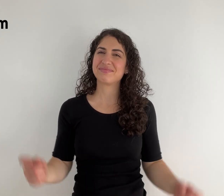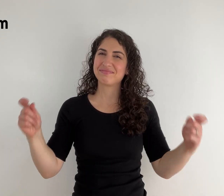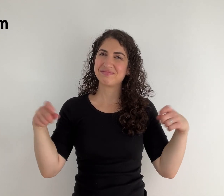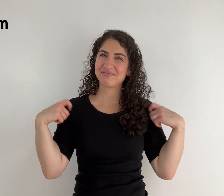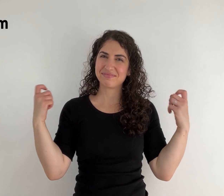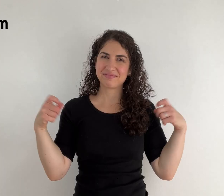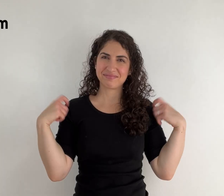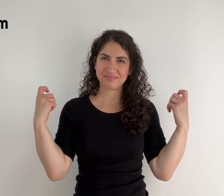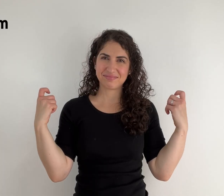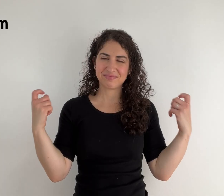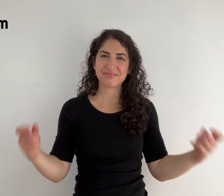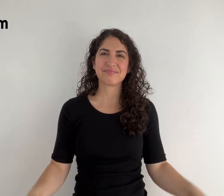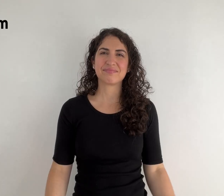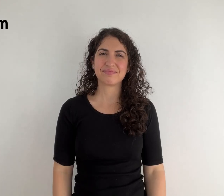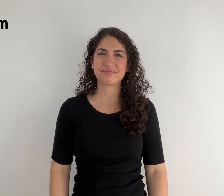GYM